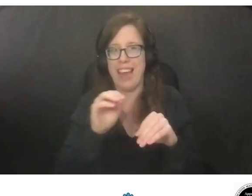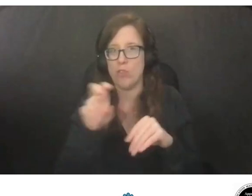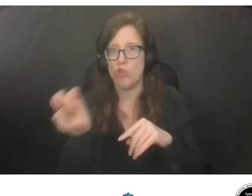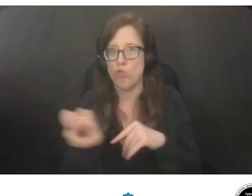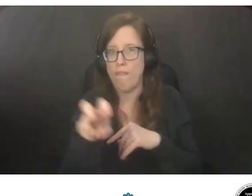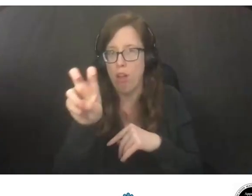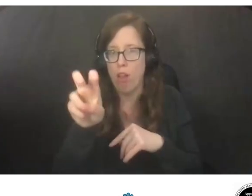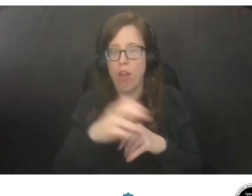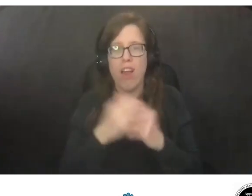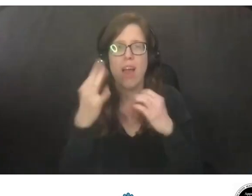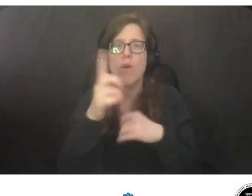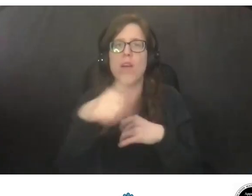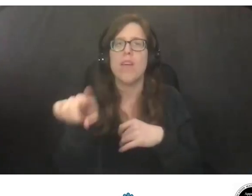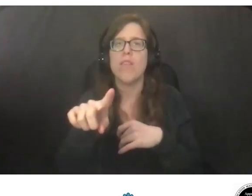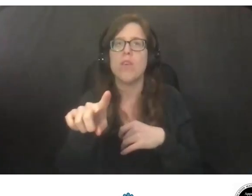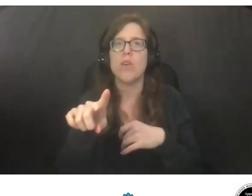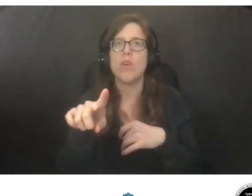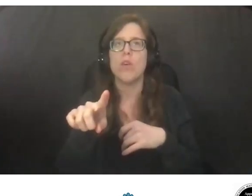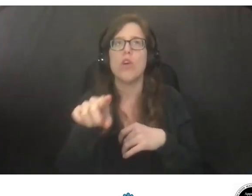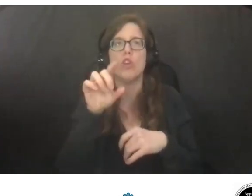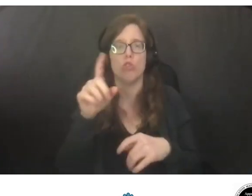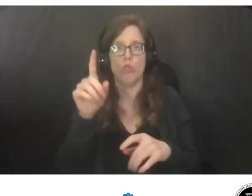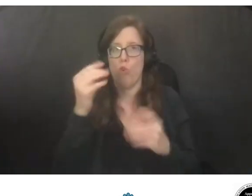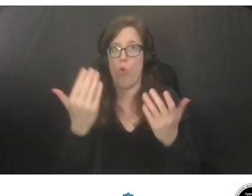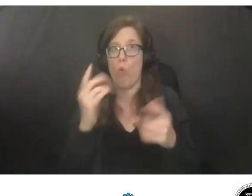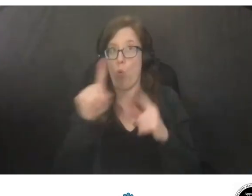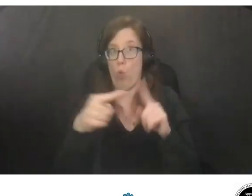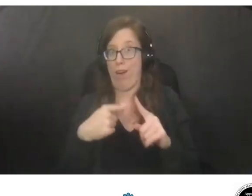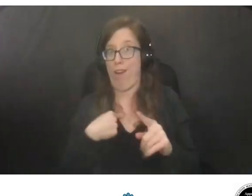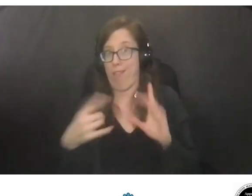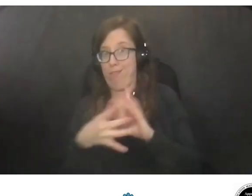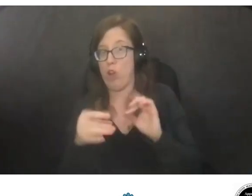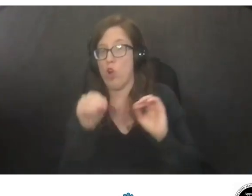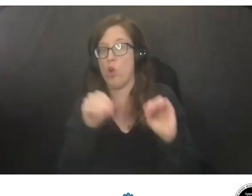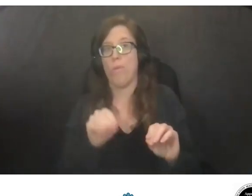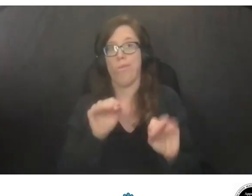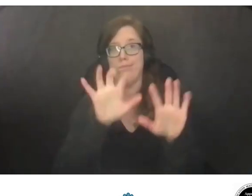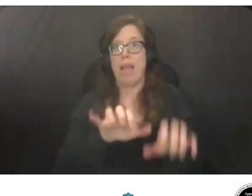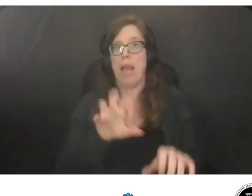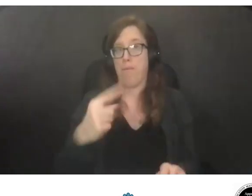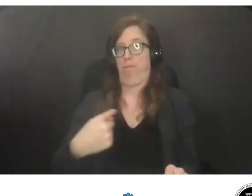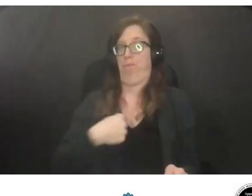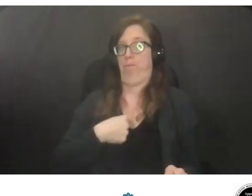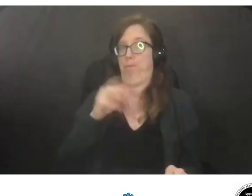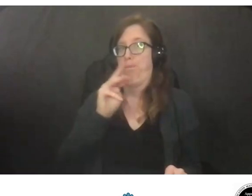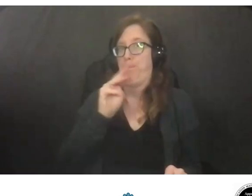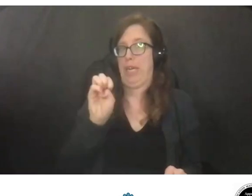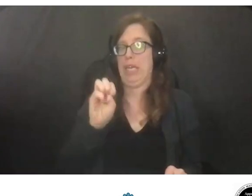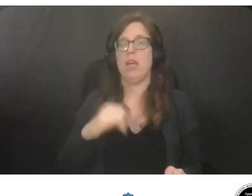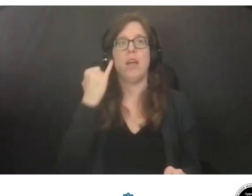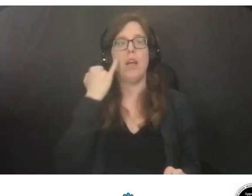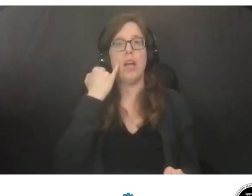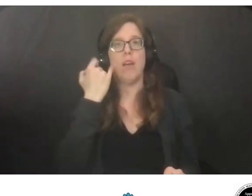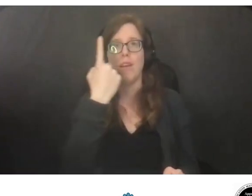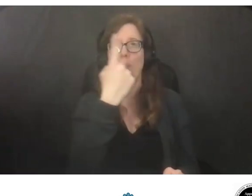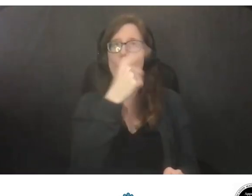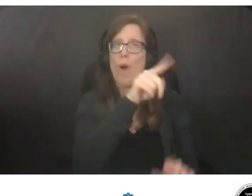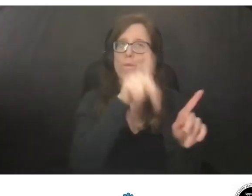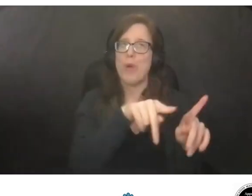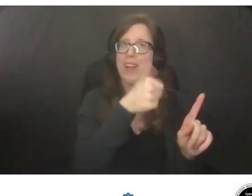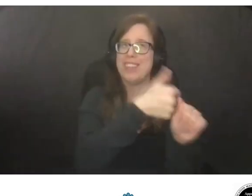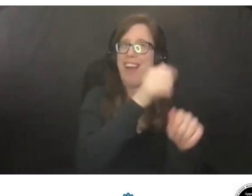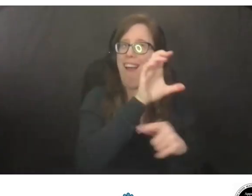How many of you–Put "me" in the chat if you, as–other than our one COMS–